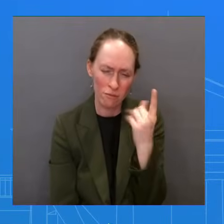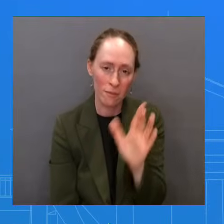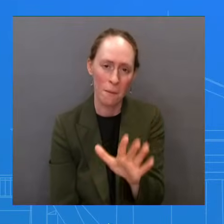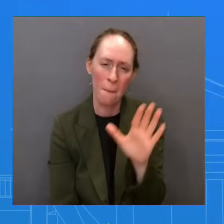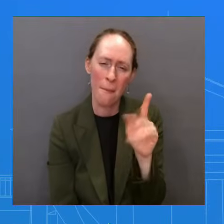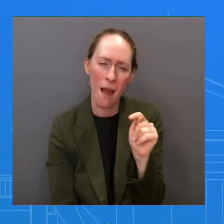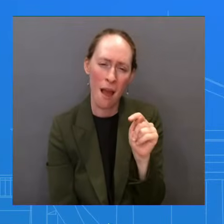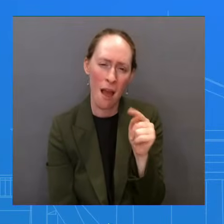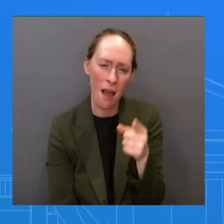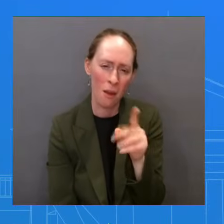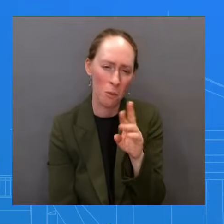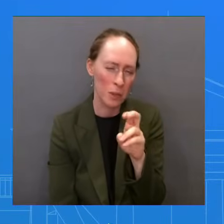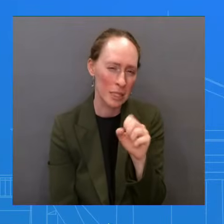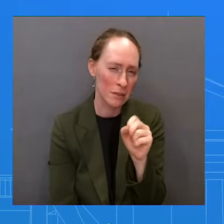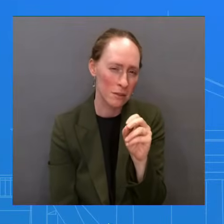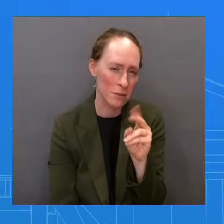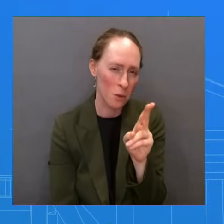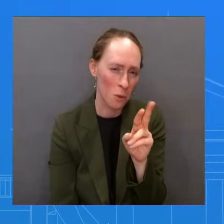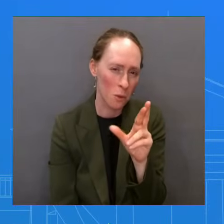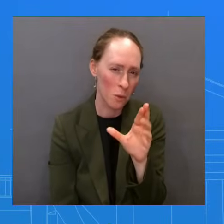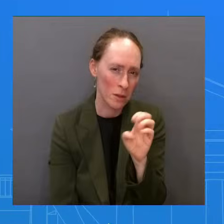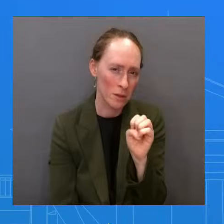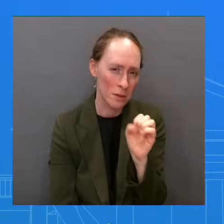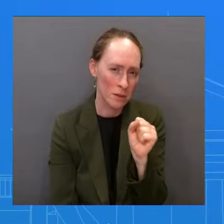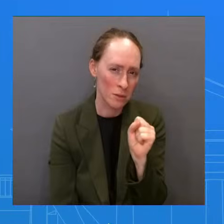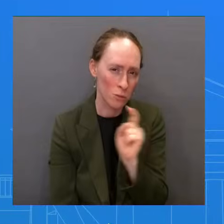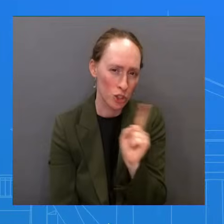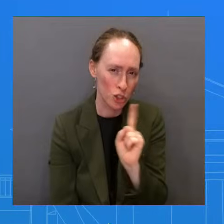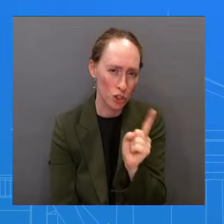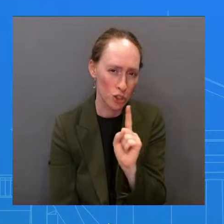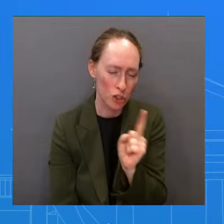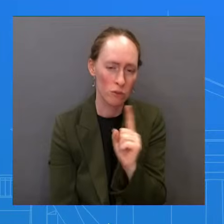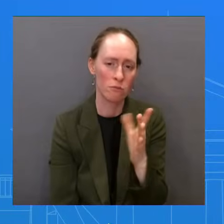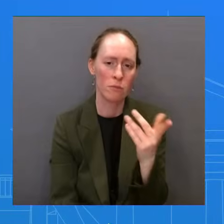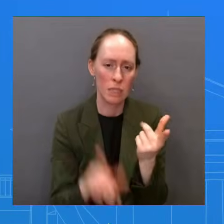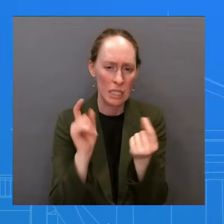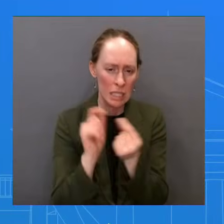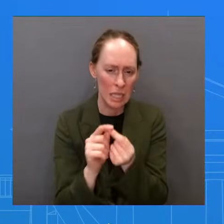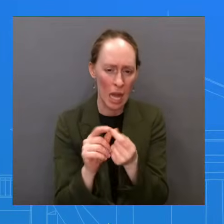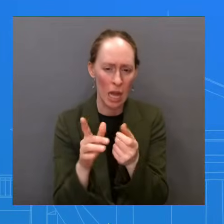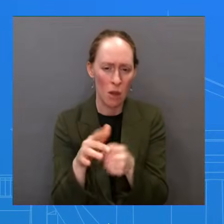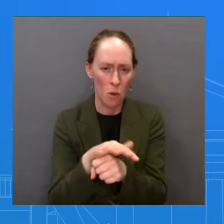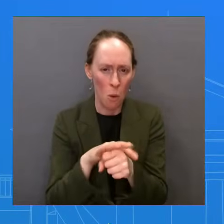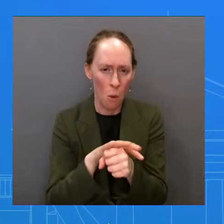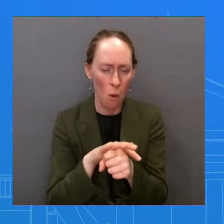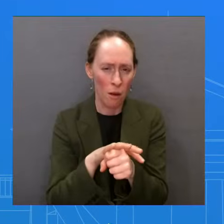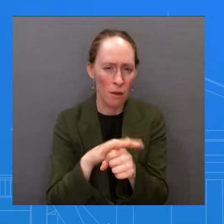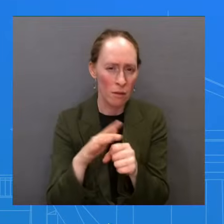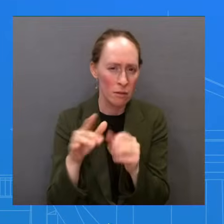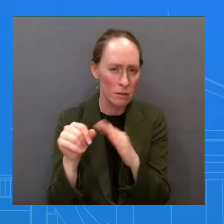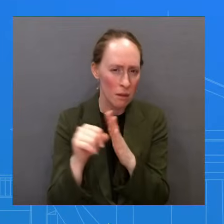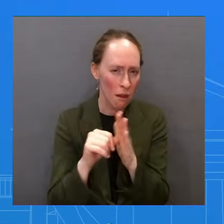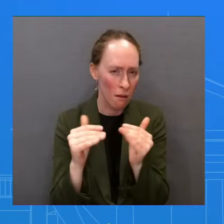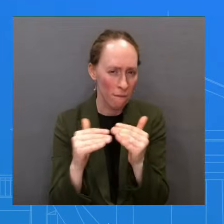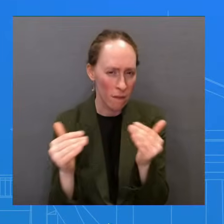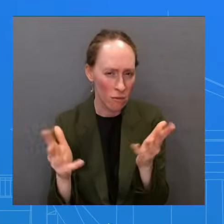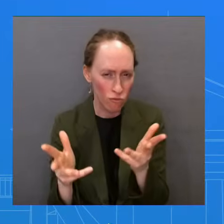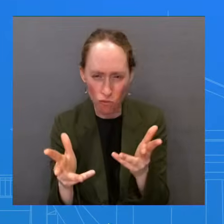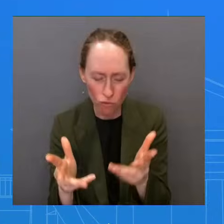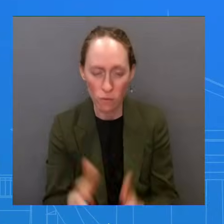to state and local governments to handle the expected influx. Ms. Jean-Pierre: And I have said that we have been in touch with state